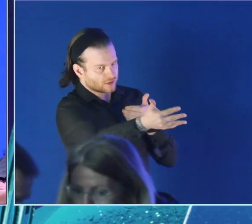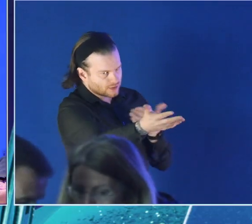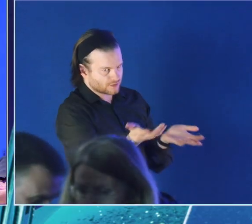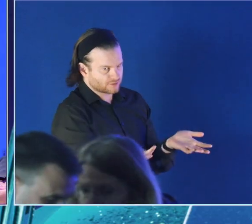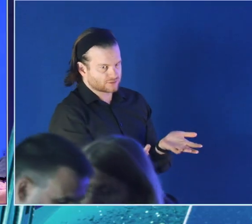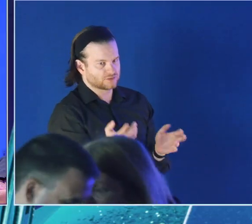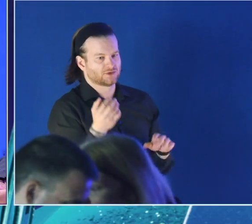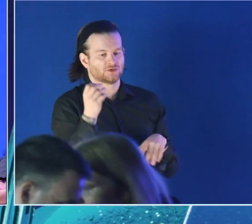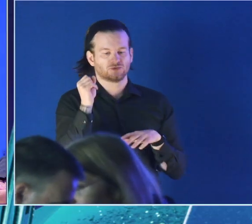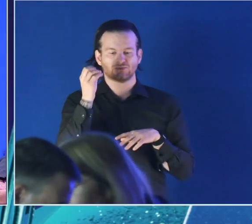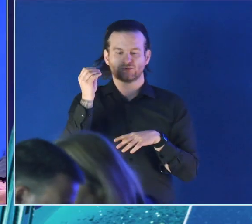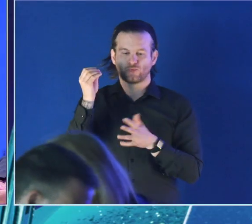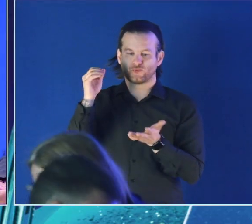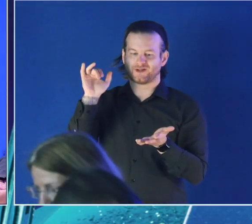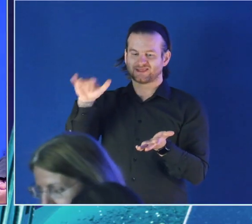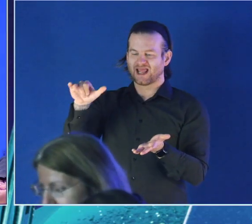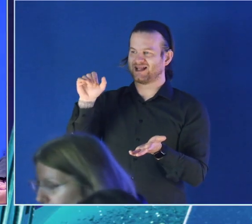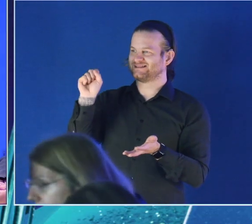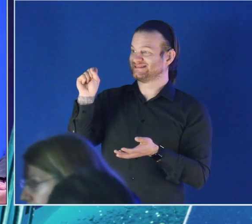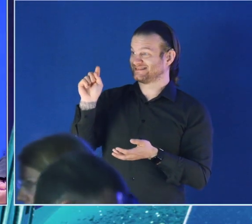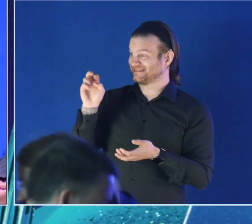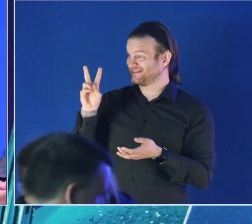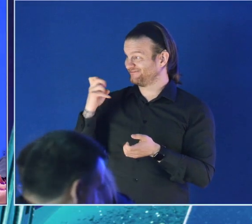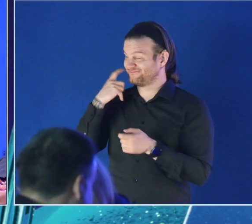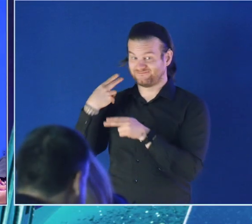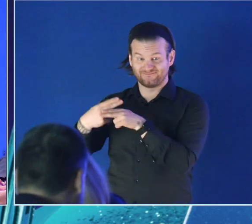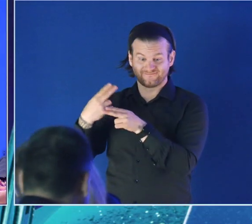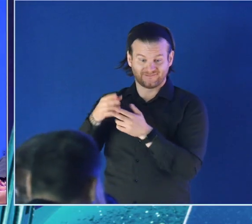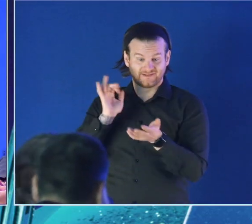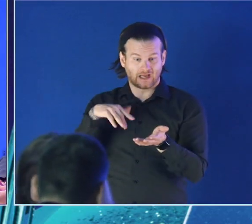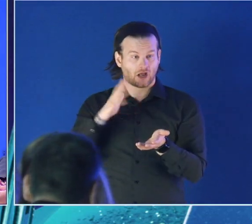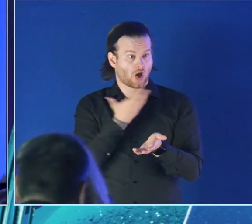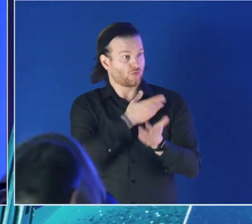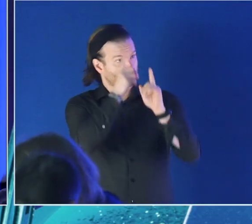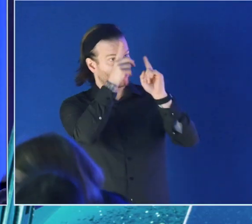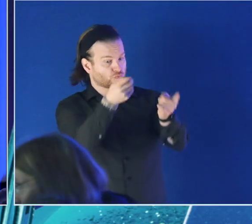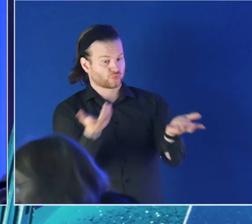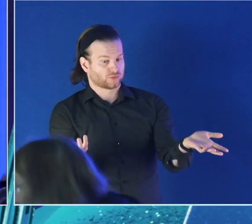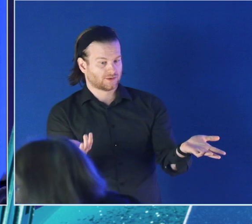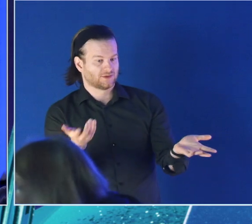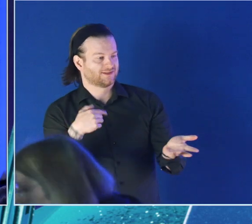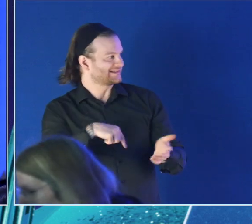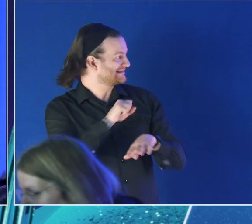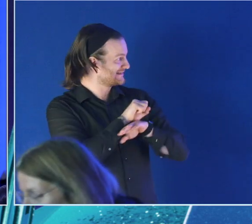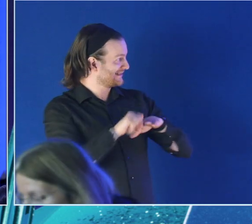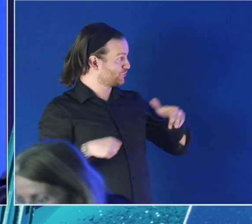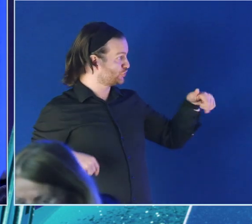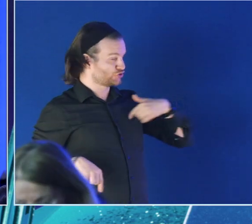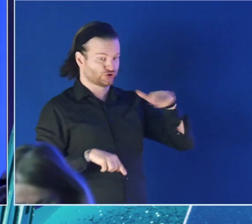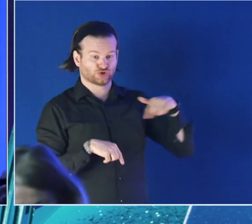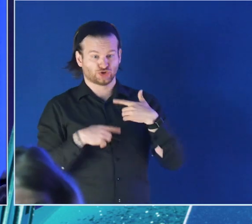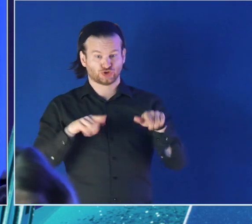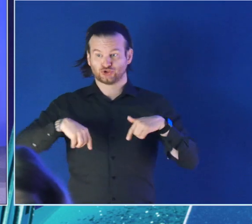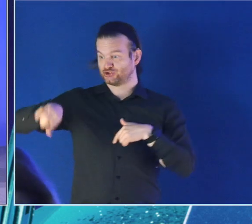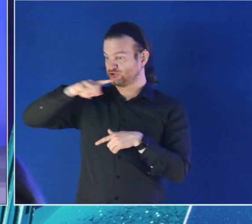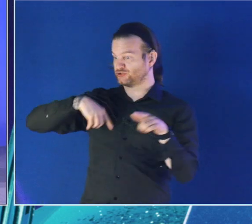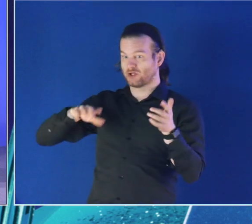That's who we are on the stage as partners, and that is No White Flags. Never giving up. I can tell you, you have never given up.